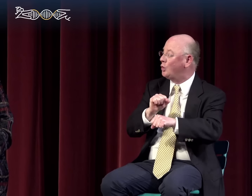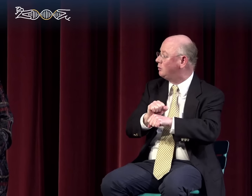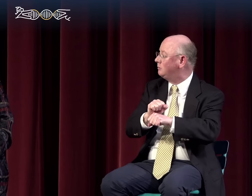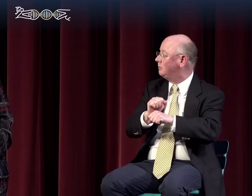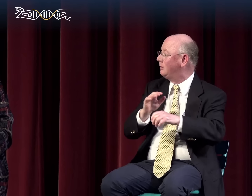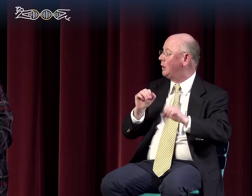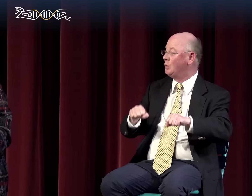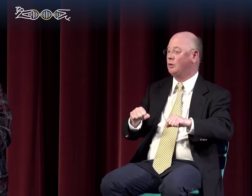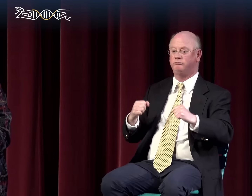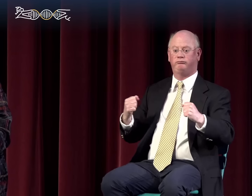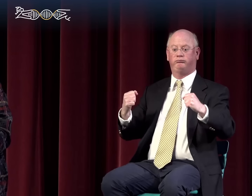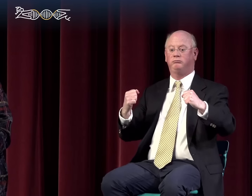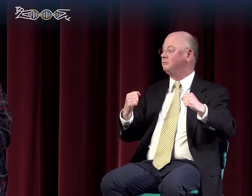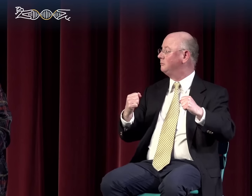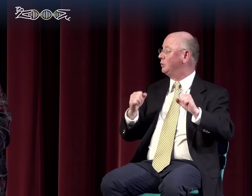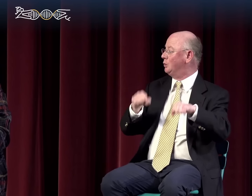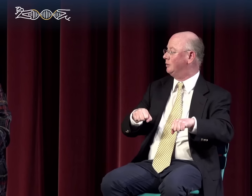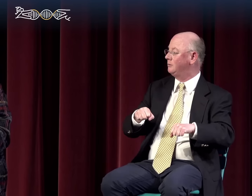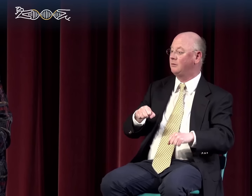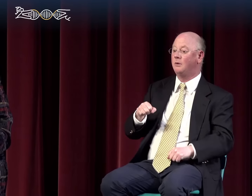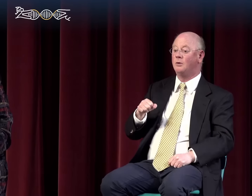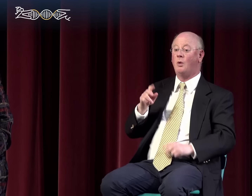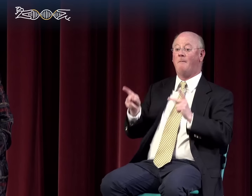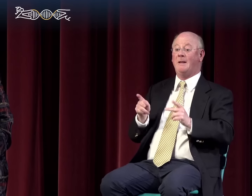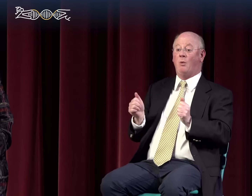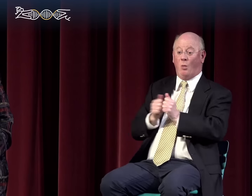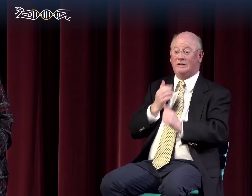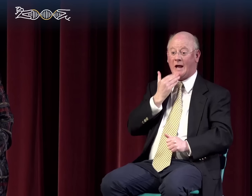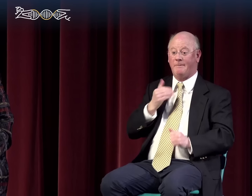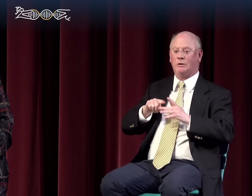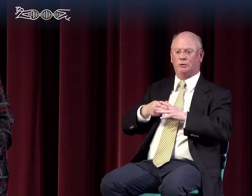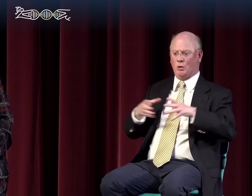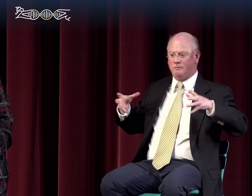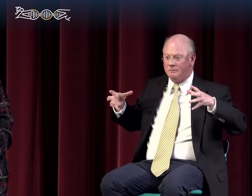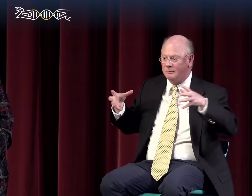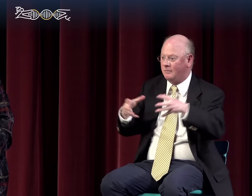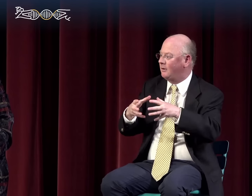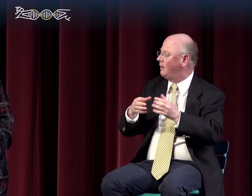to go to work be robust and live good lives.